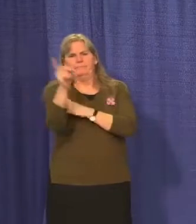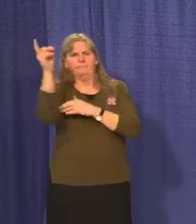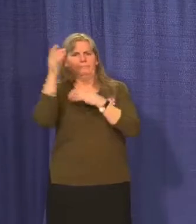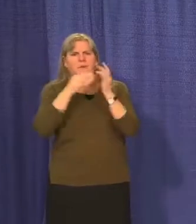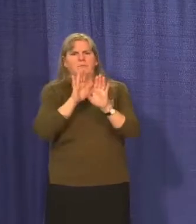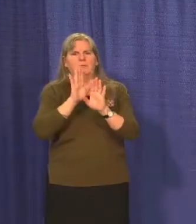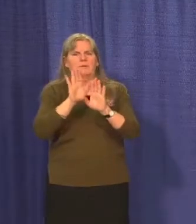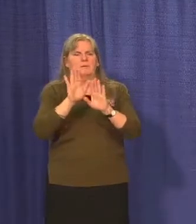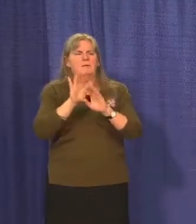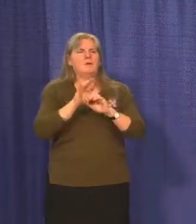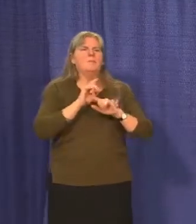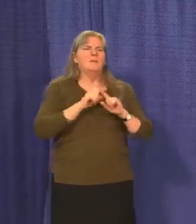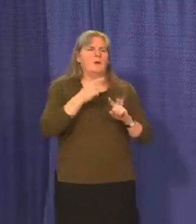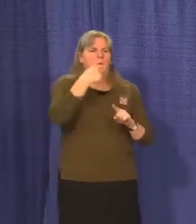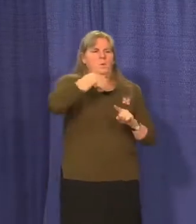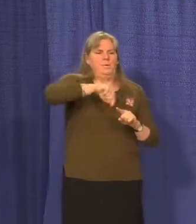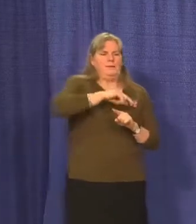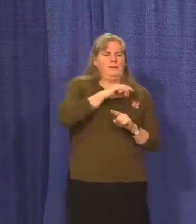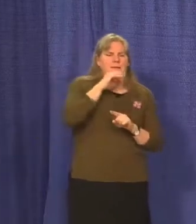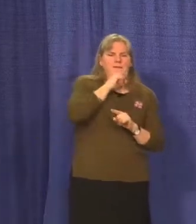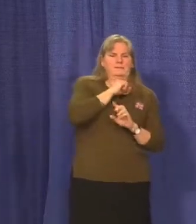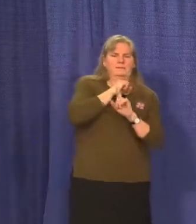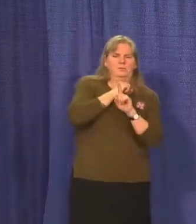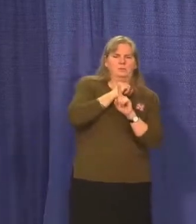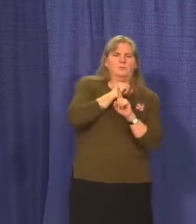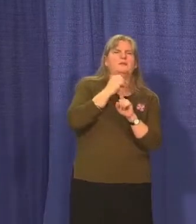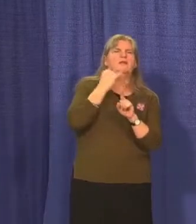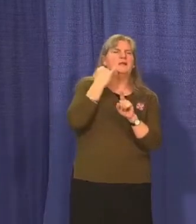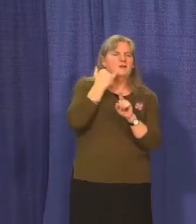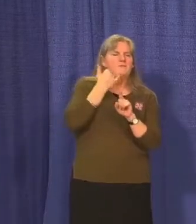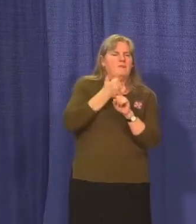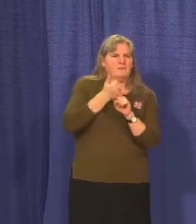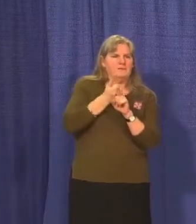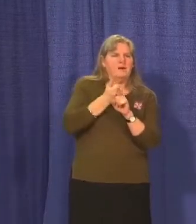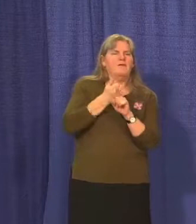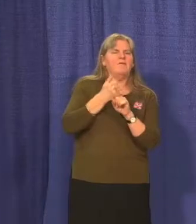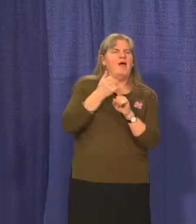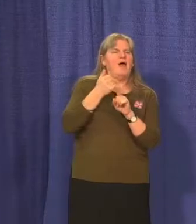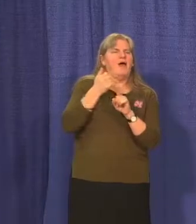But we made the assumption as if a test was done and if it were